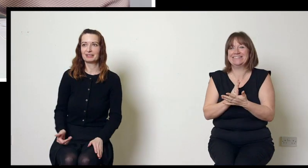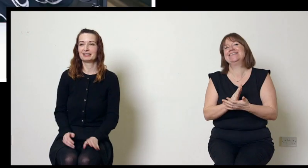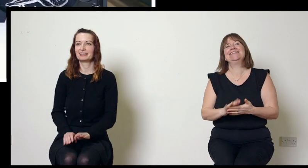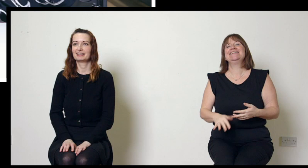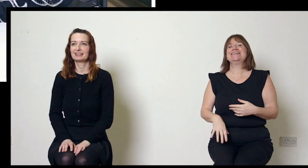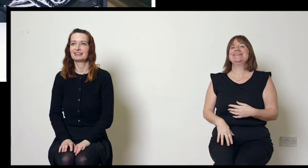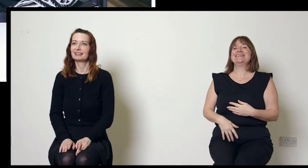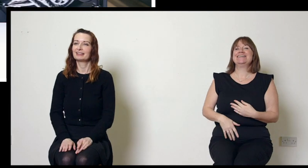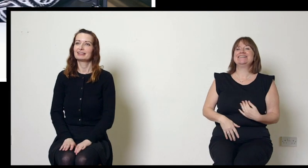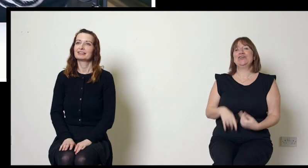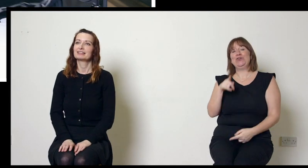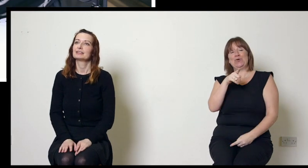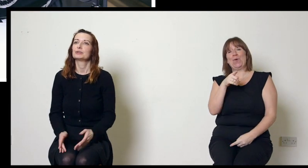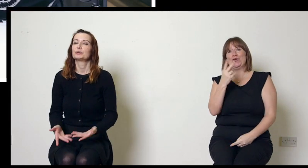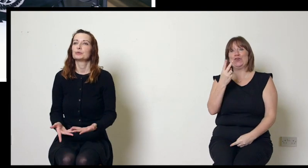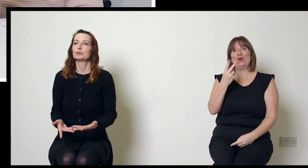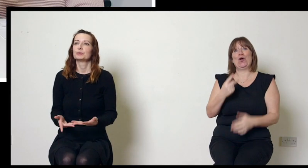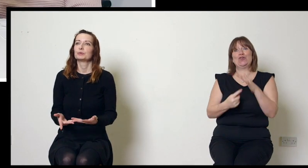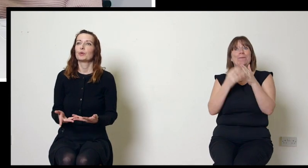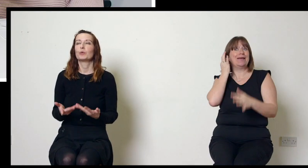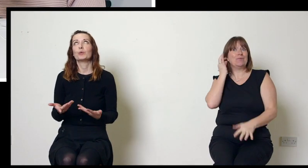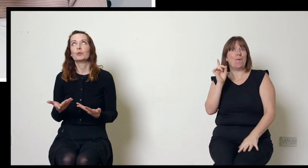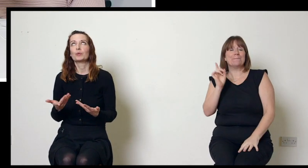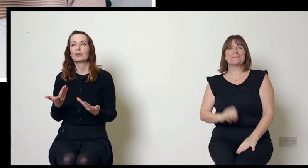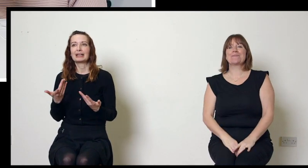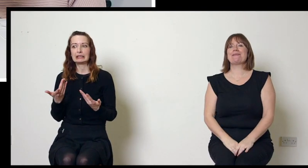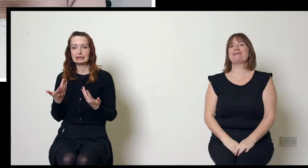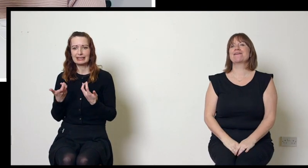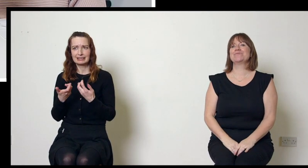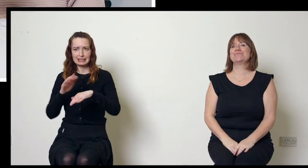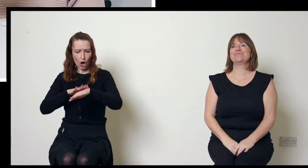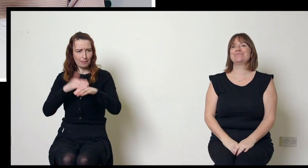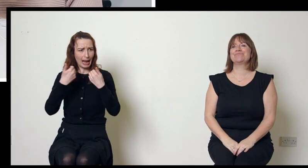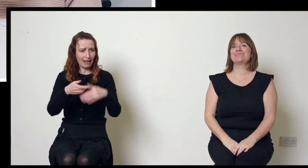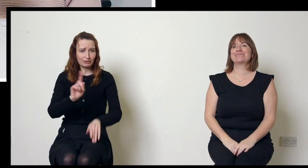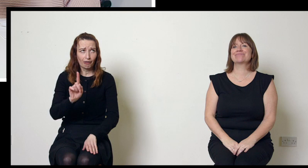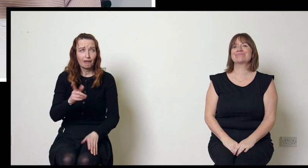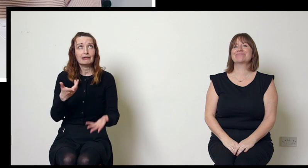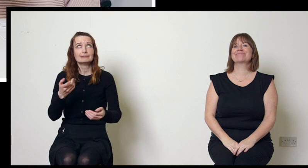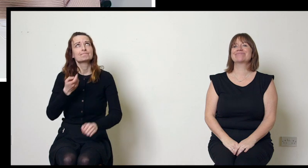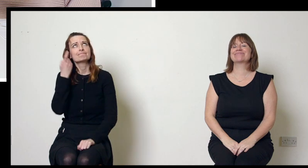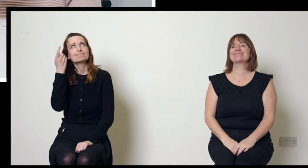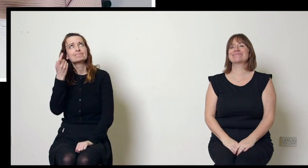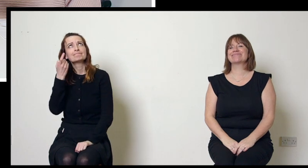What's your two top tips? how long have we got? I think